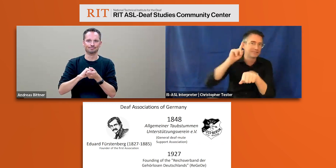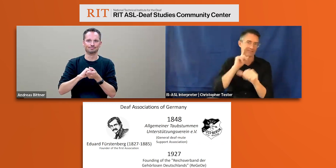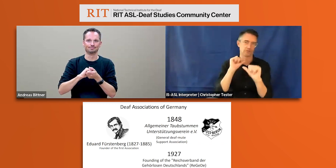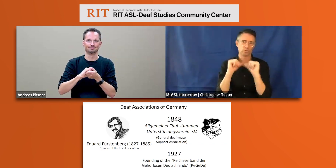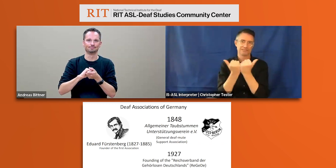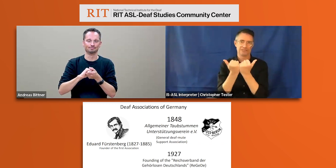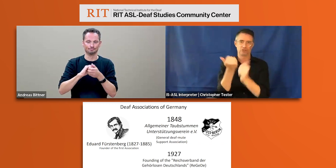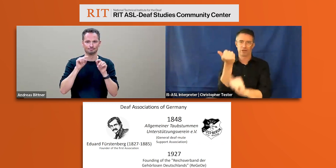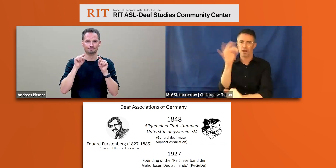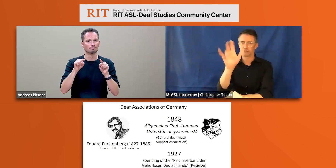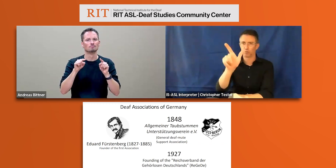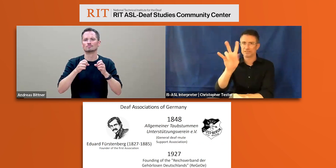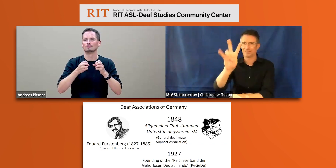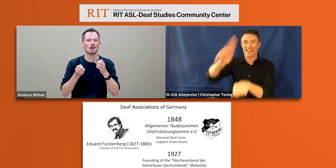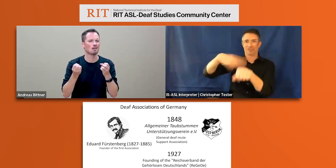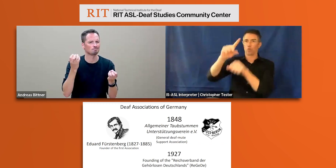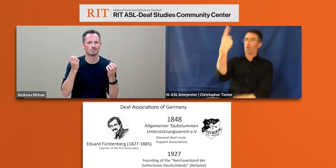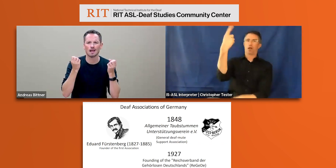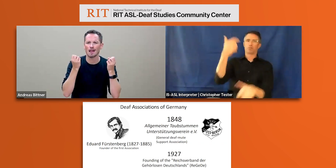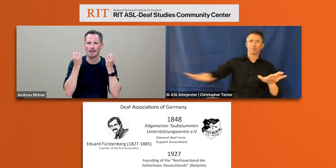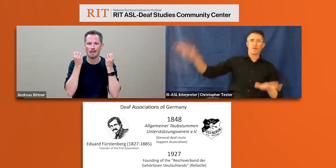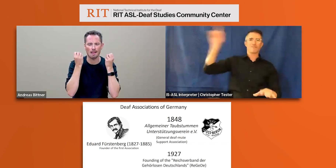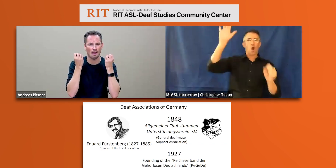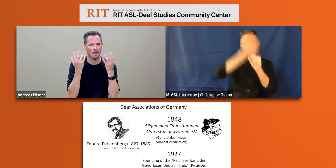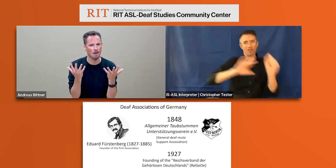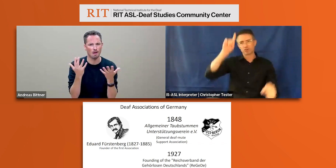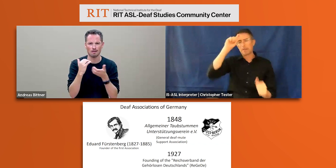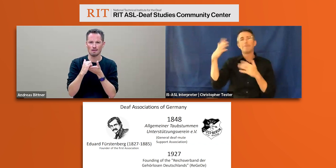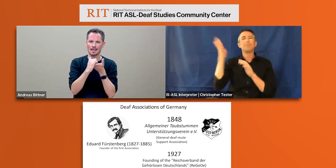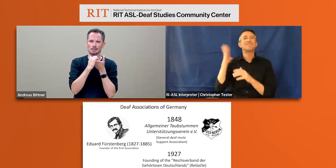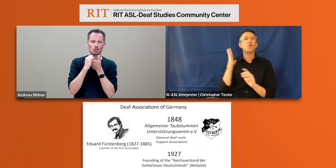In 1927...